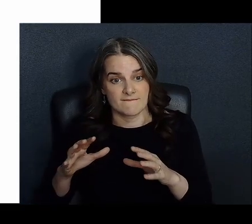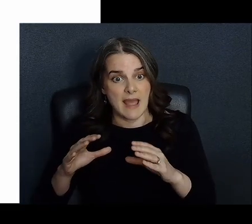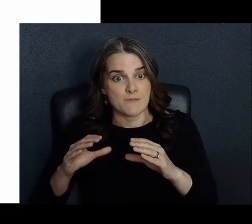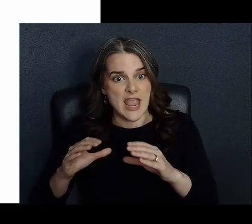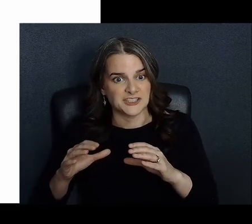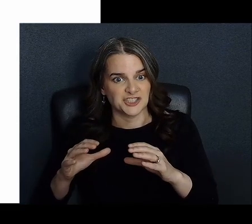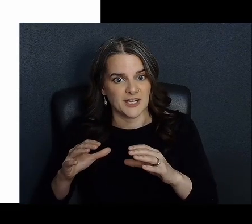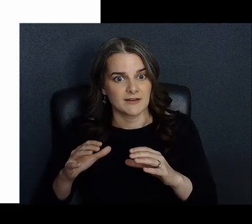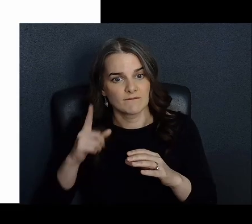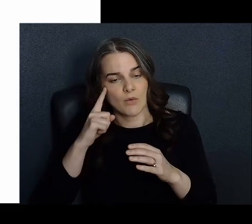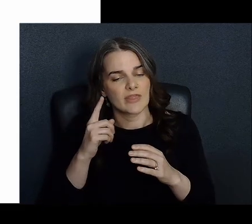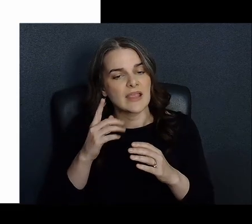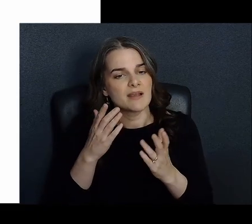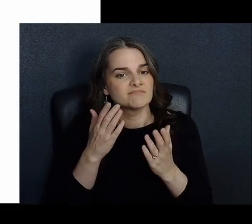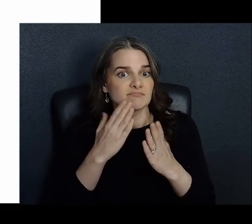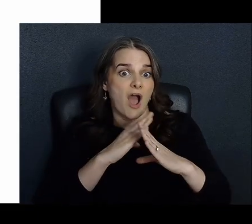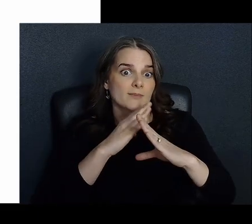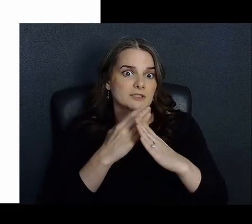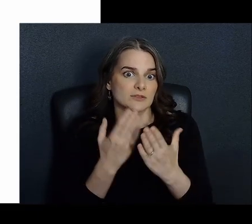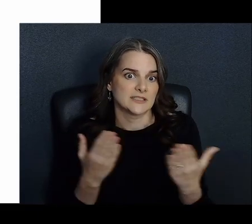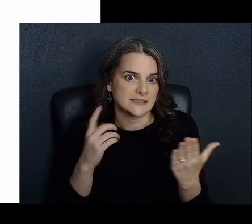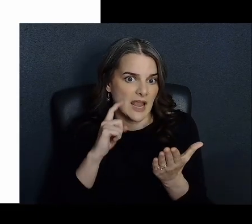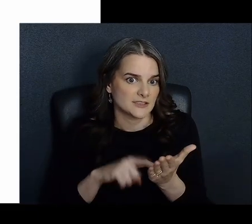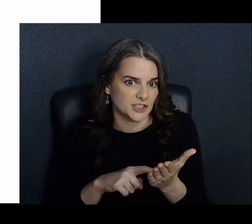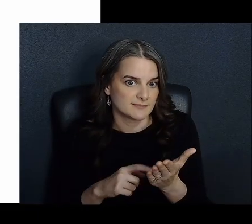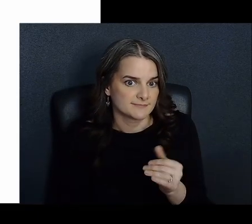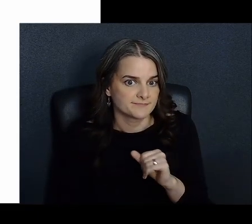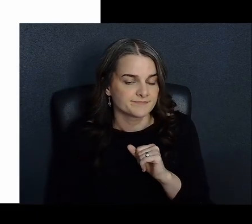But again, for those that it would benefit, for somebody who walks rather slow,